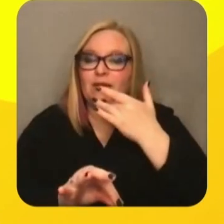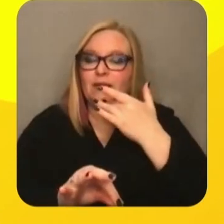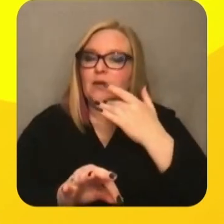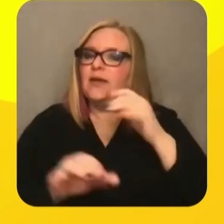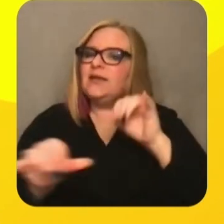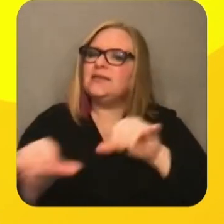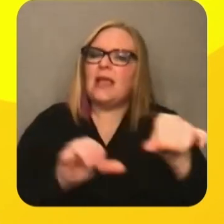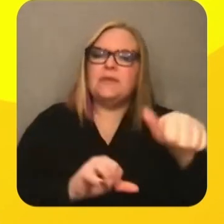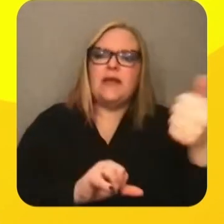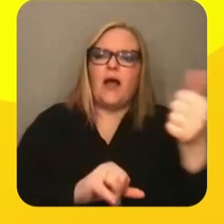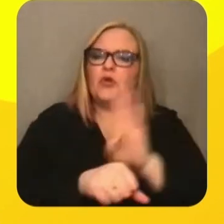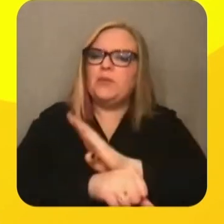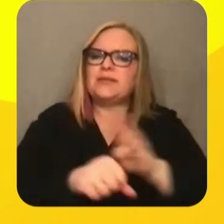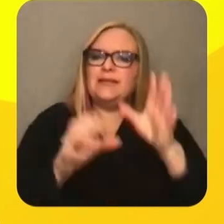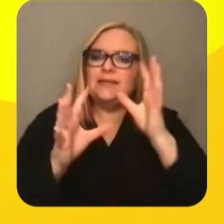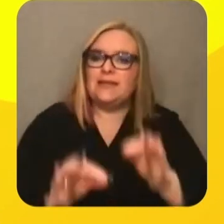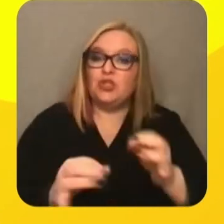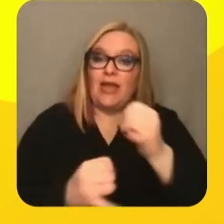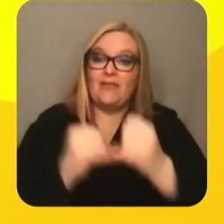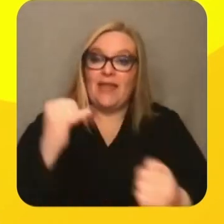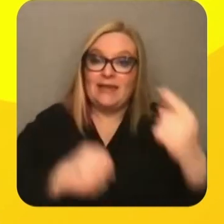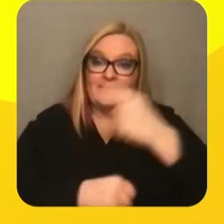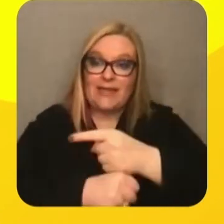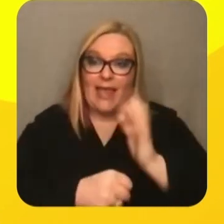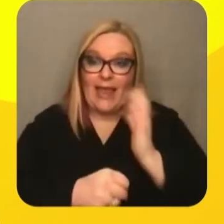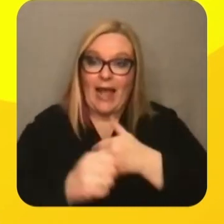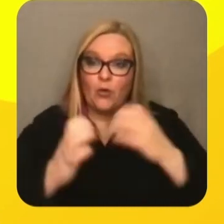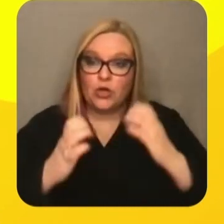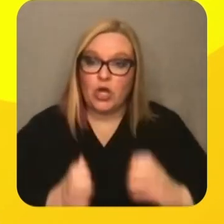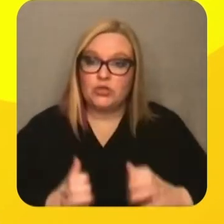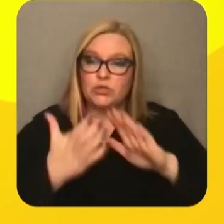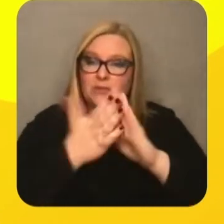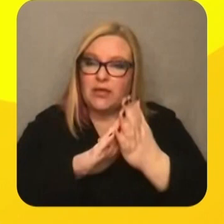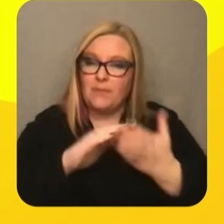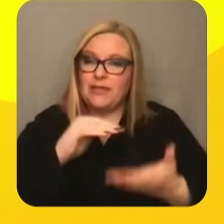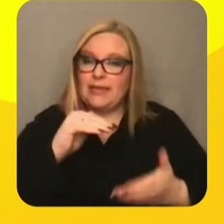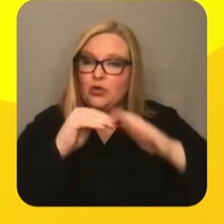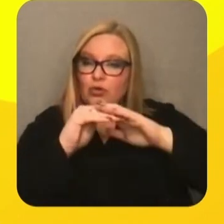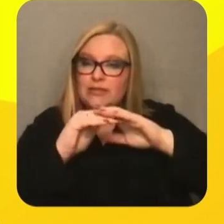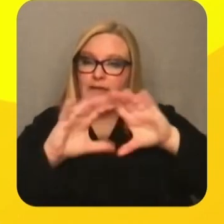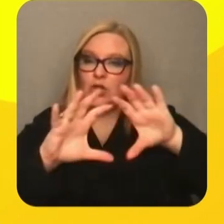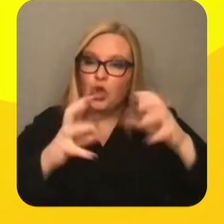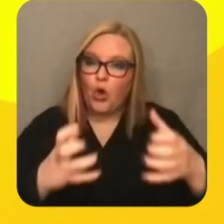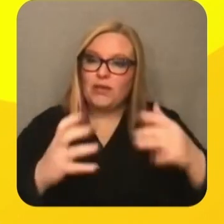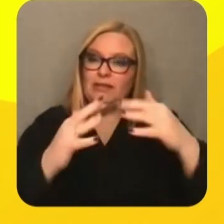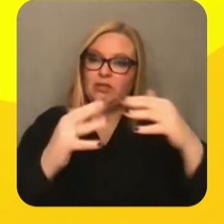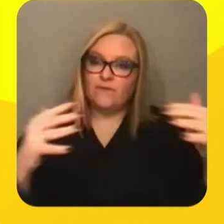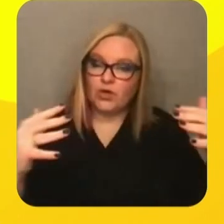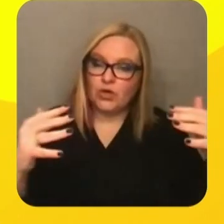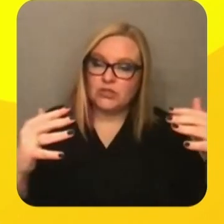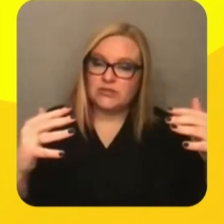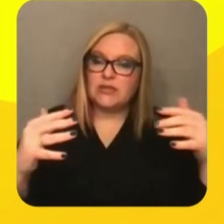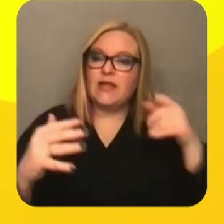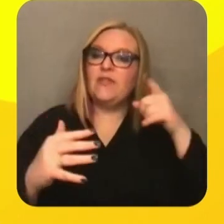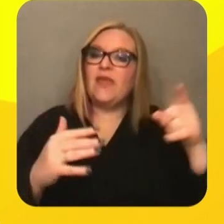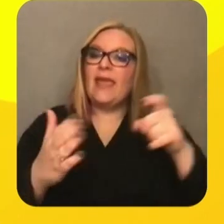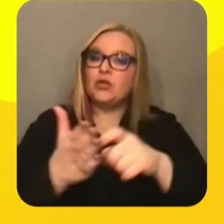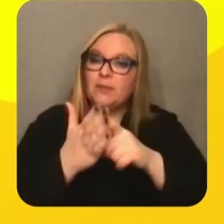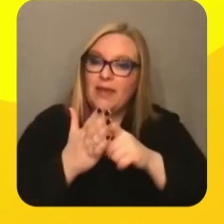At the end of the day, our customers are becoming increasingly globally diverse and they are demanding those firms that they represent.